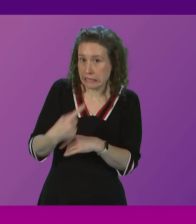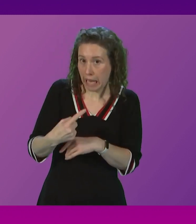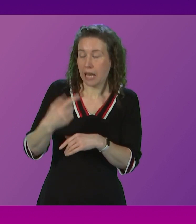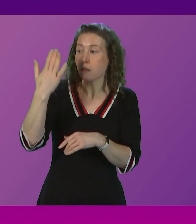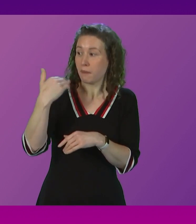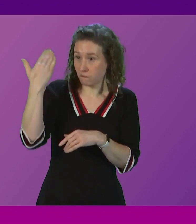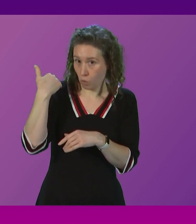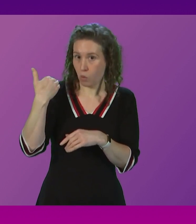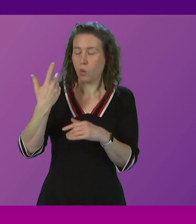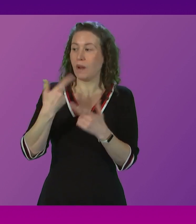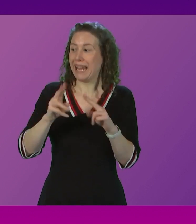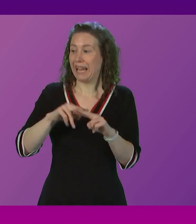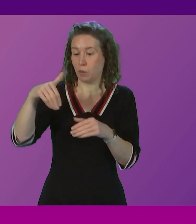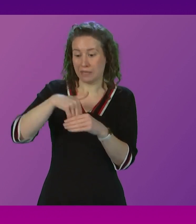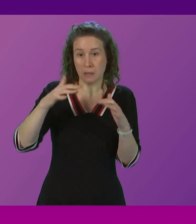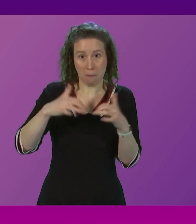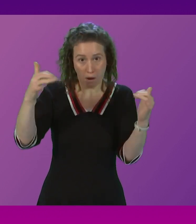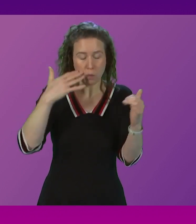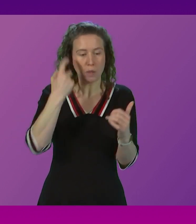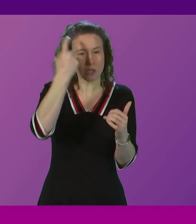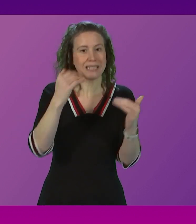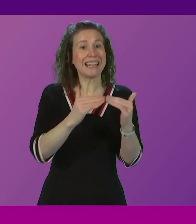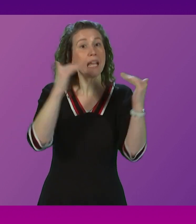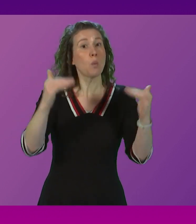in the past, had he been in the Parliament when we considered equal marriage, he would